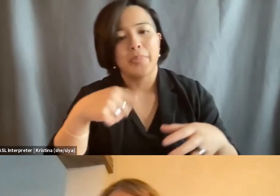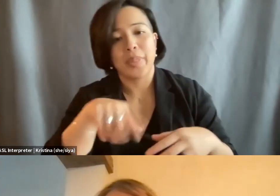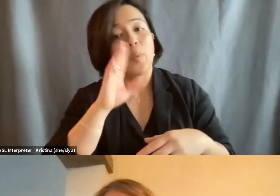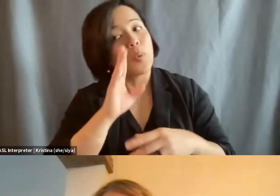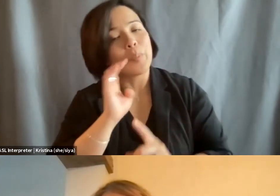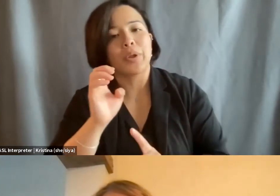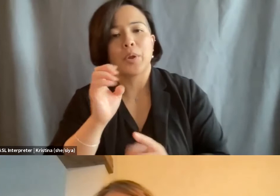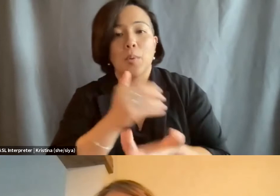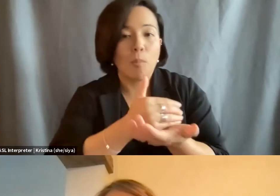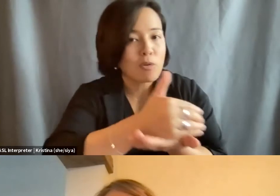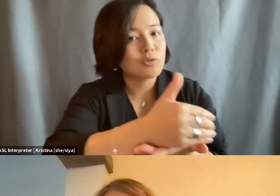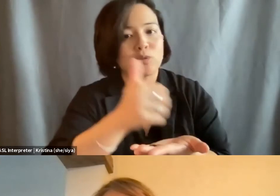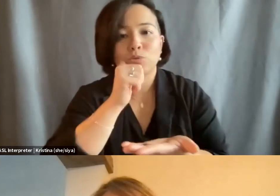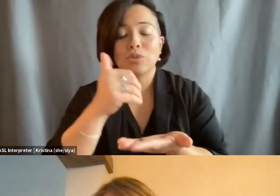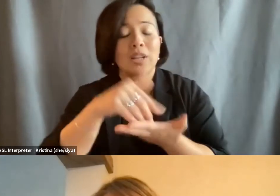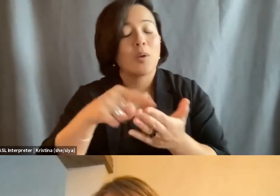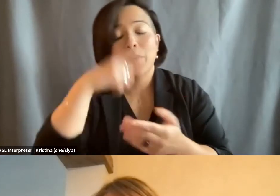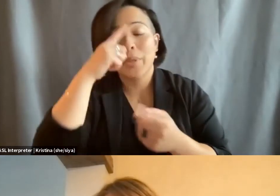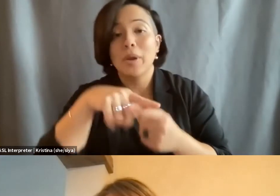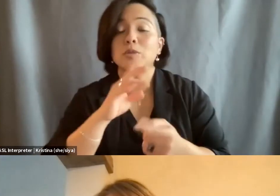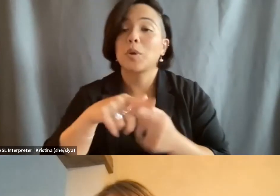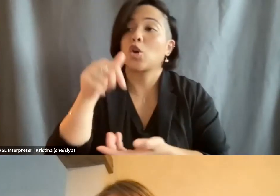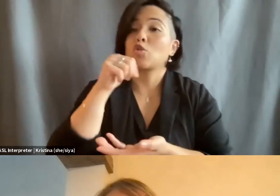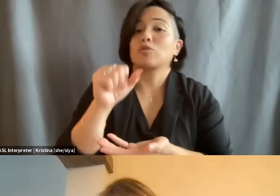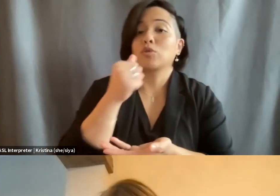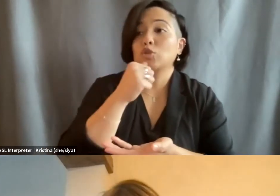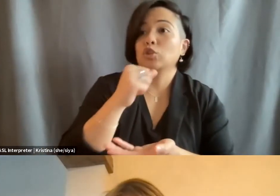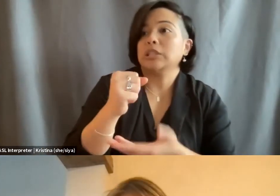and I think again when we talk about girls, I think it is really important